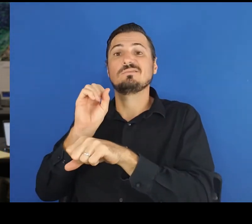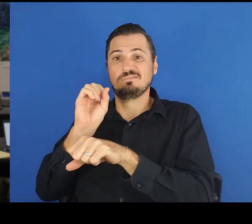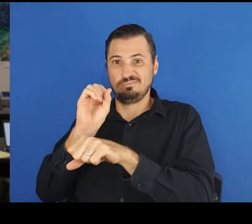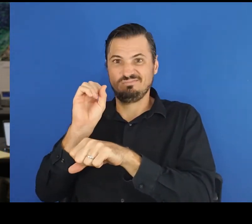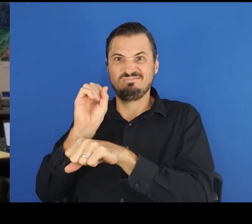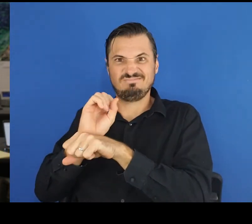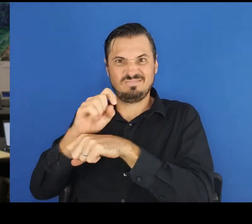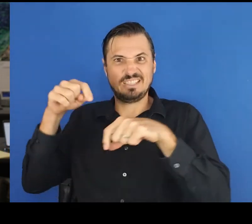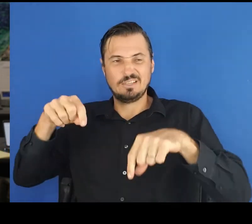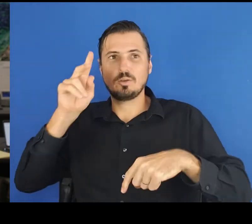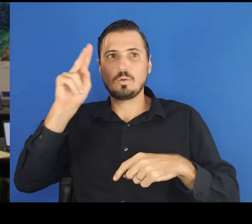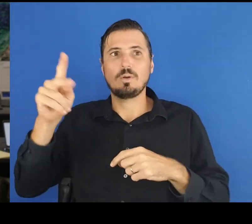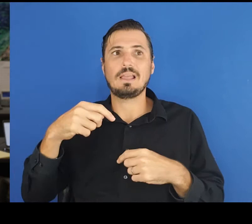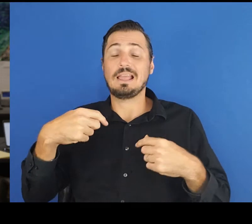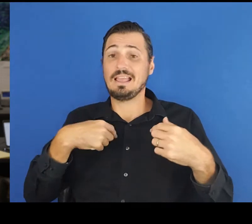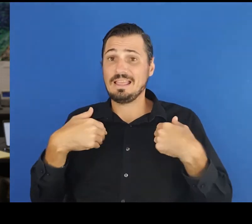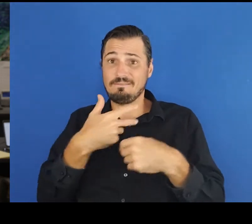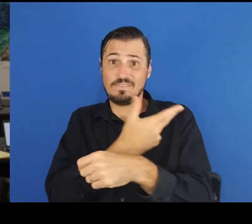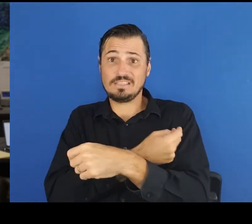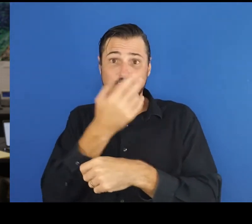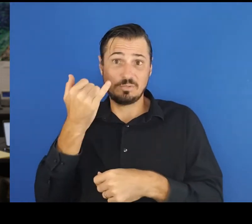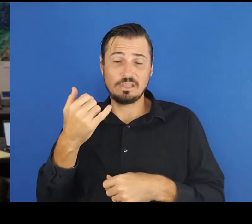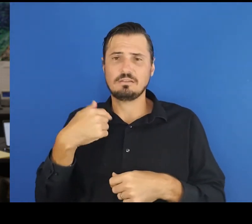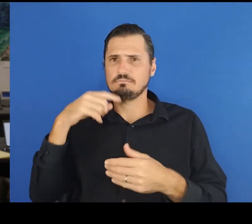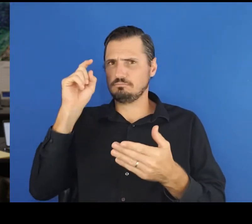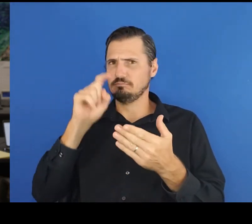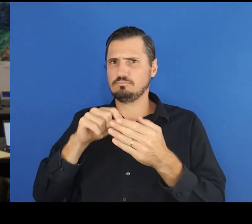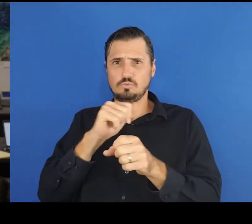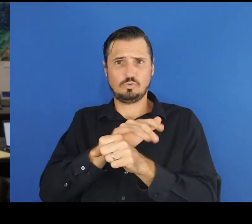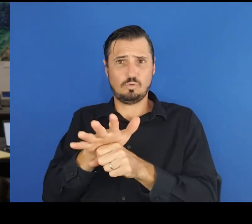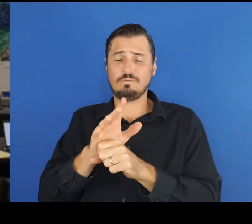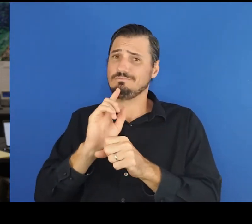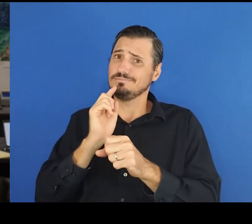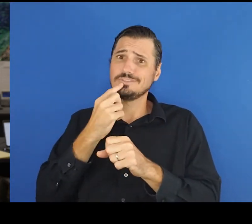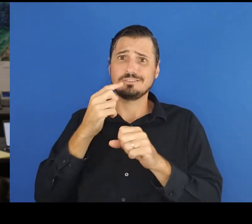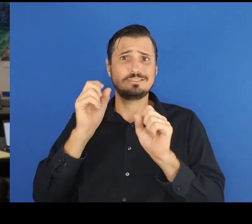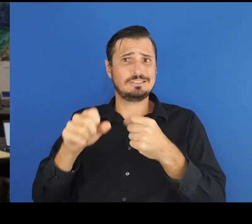I am vaccinated because I recognize that COVID can be serious and life threatening.